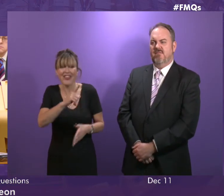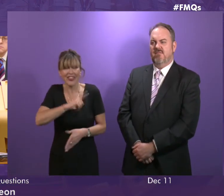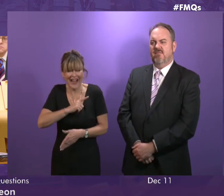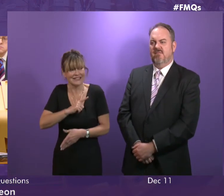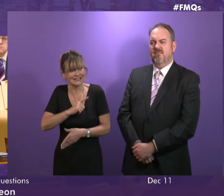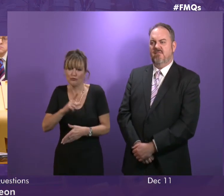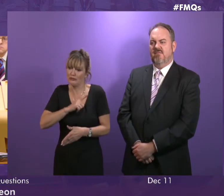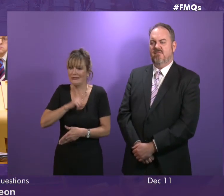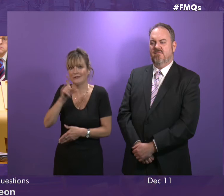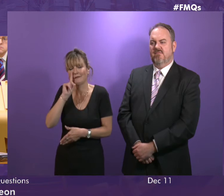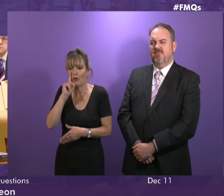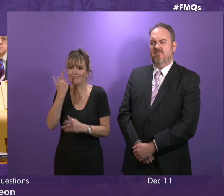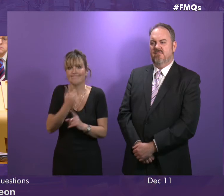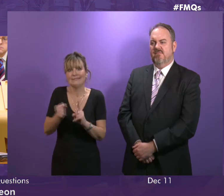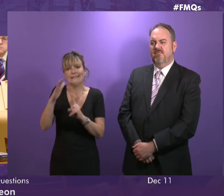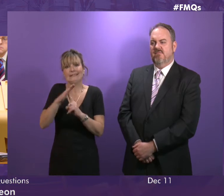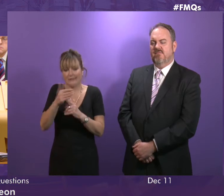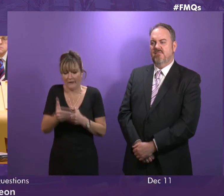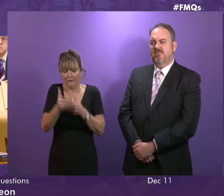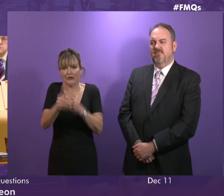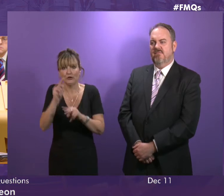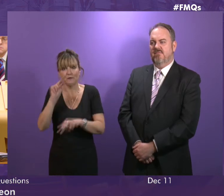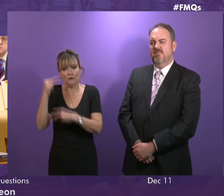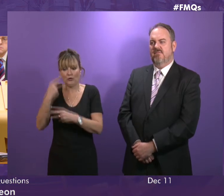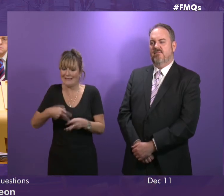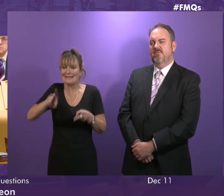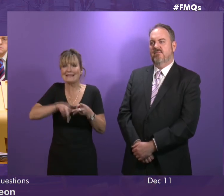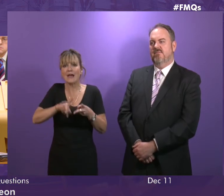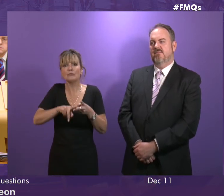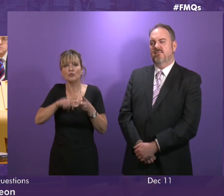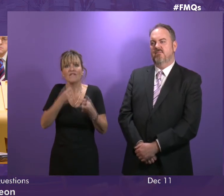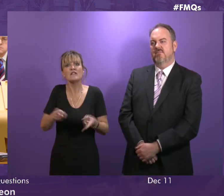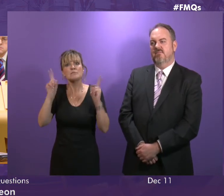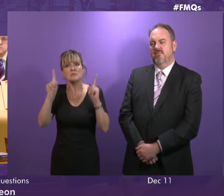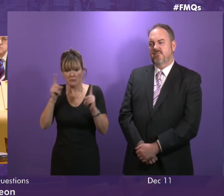review, which the Deputy First Minister has already instructed and which will progress